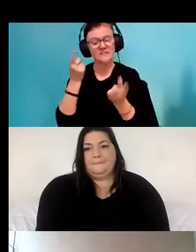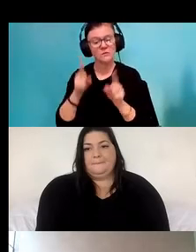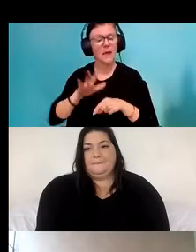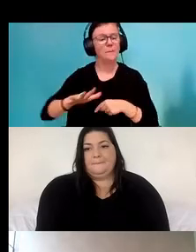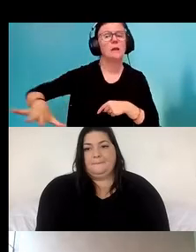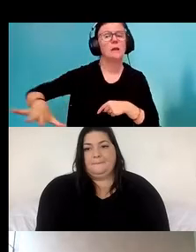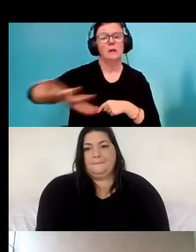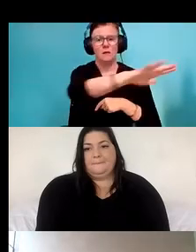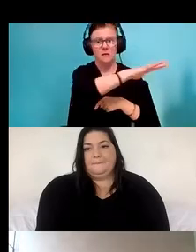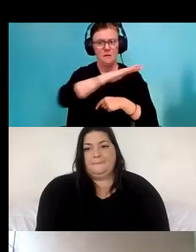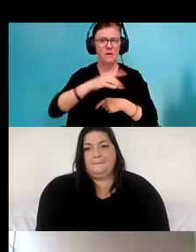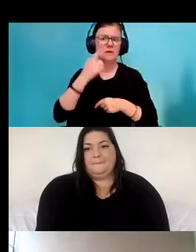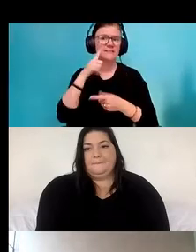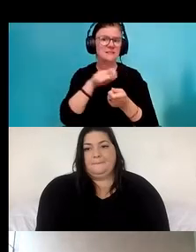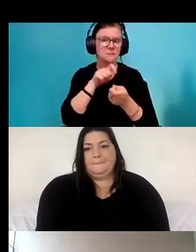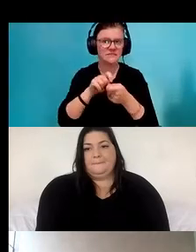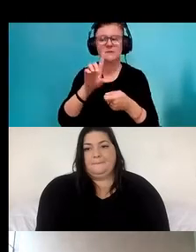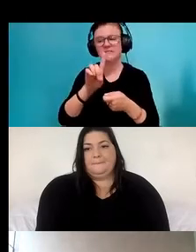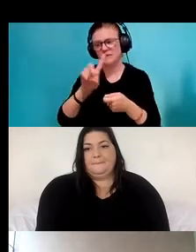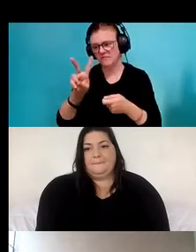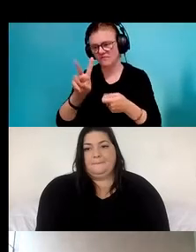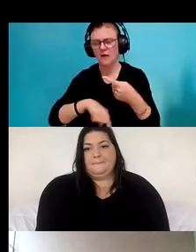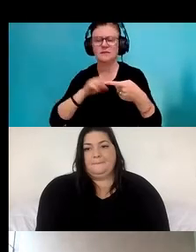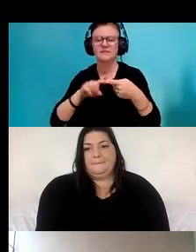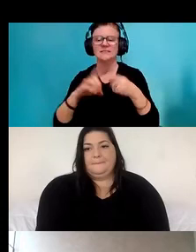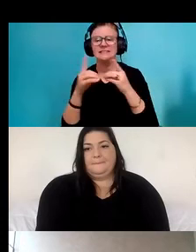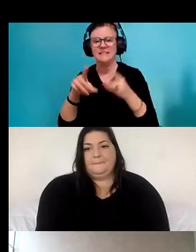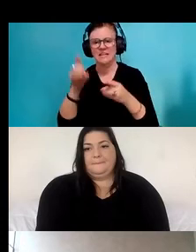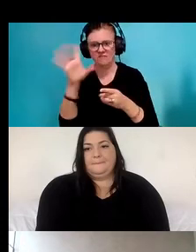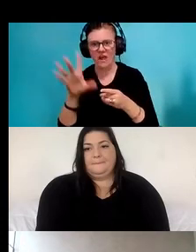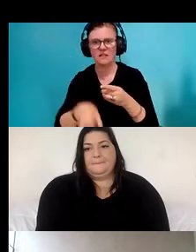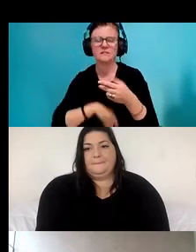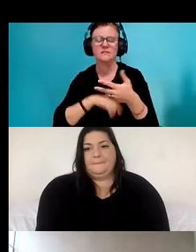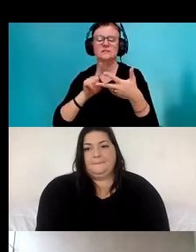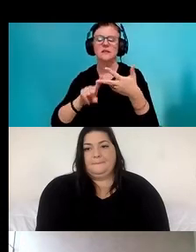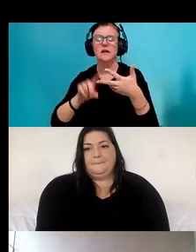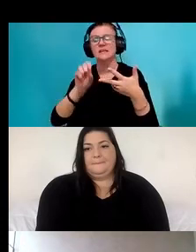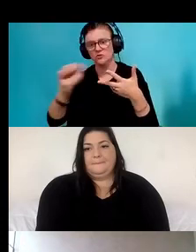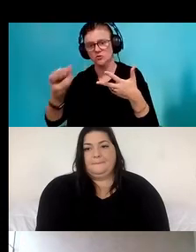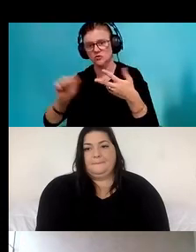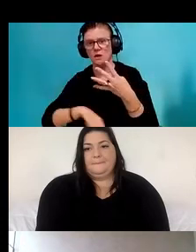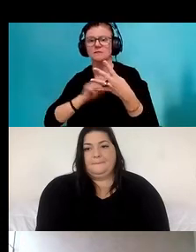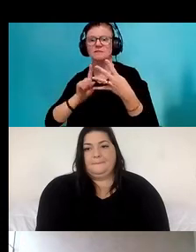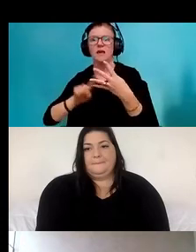domestic violence, dating violence, sexual assault, and stalking.